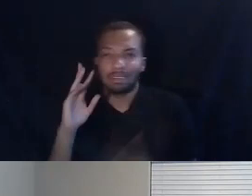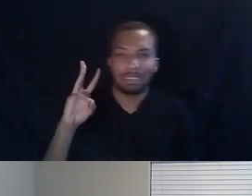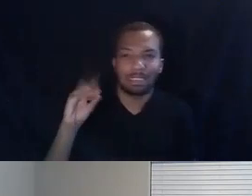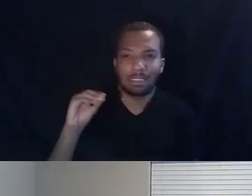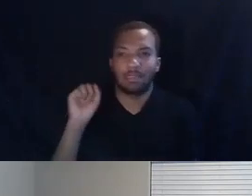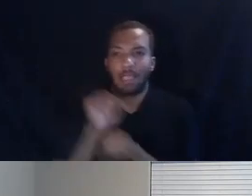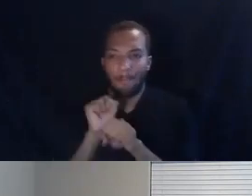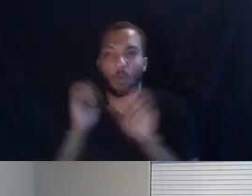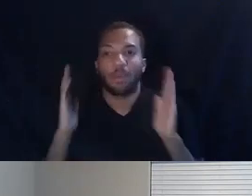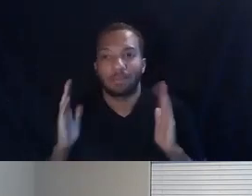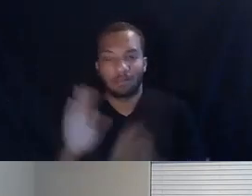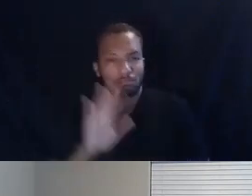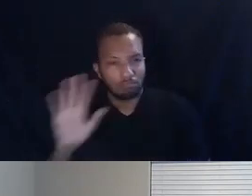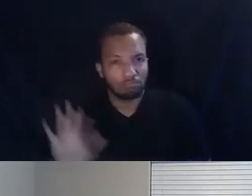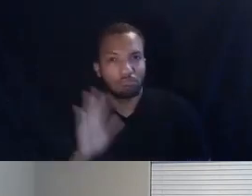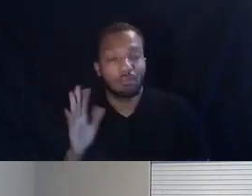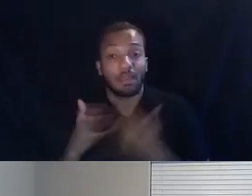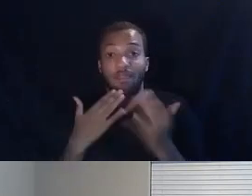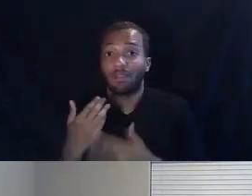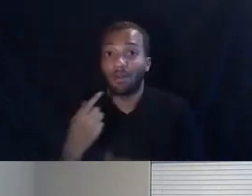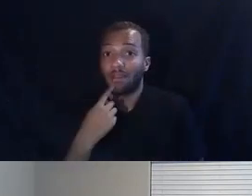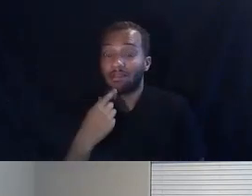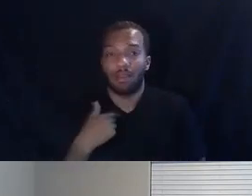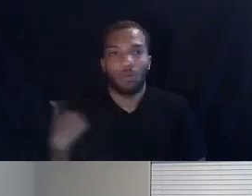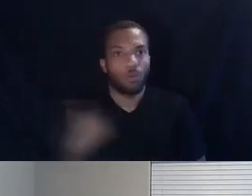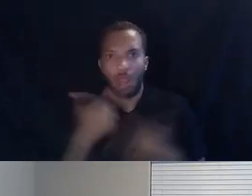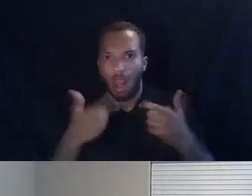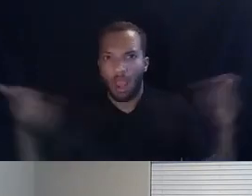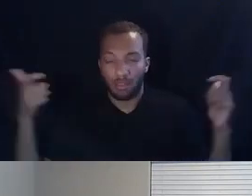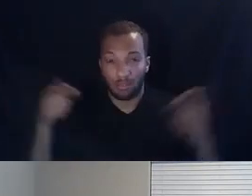And even though I just said, we're the largest CCO. You're like, wait, only 60 people.